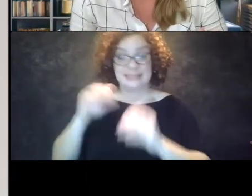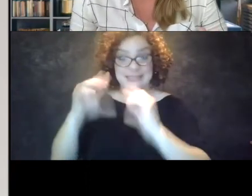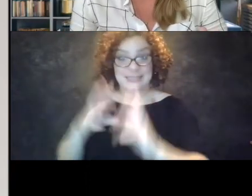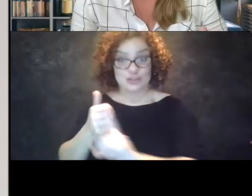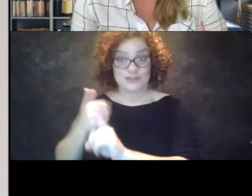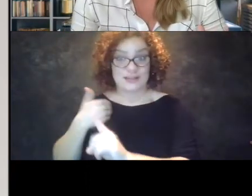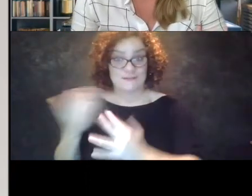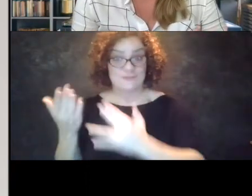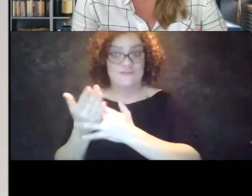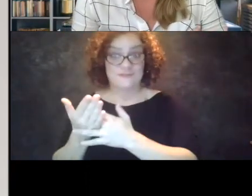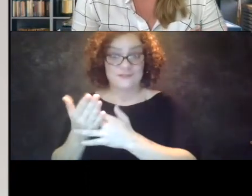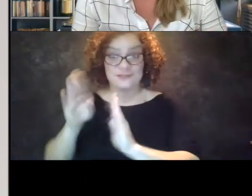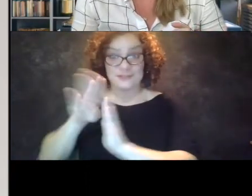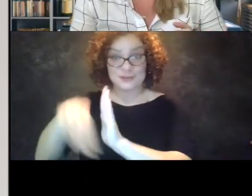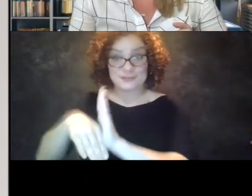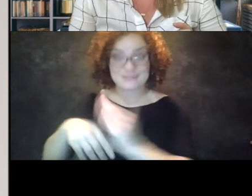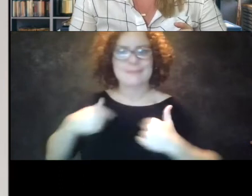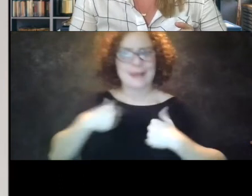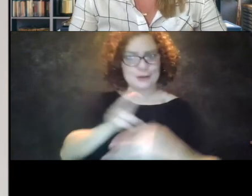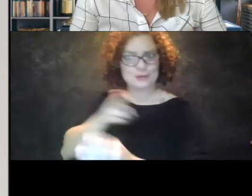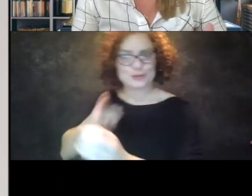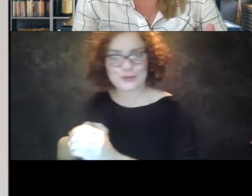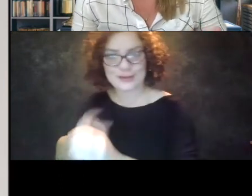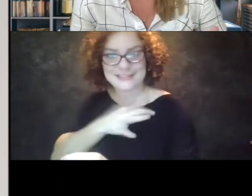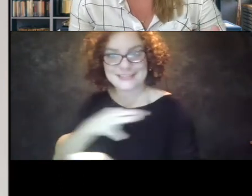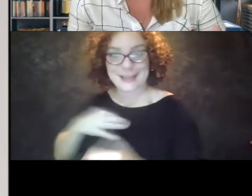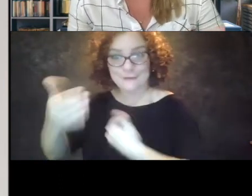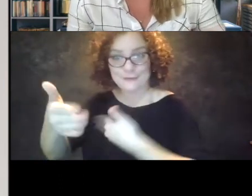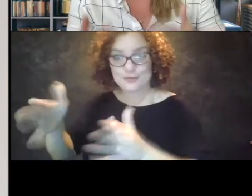the staff room and ate lunch with everybody. If they ever hung out outside of school, I